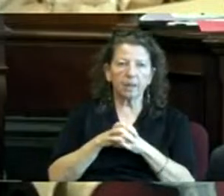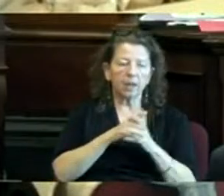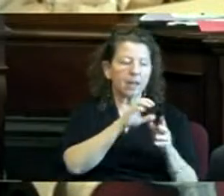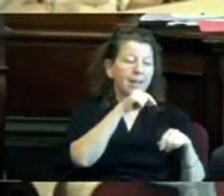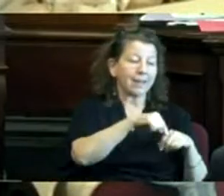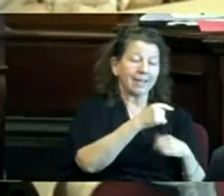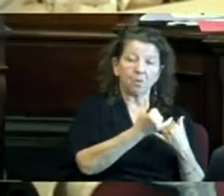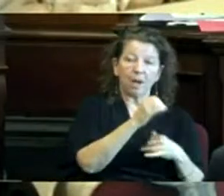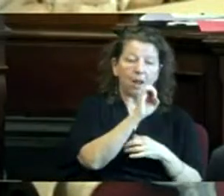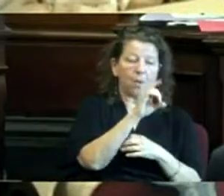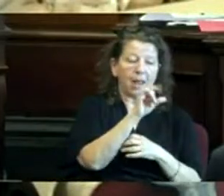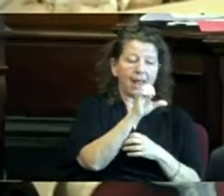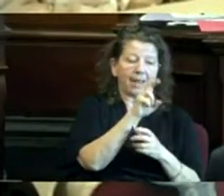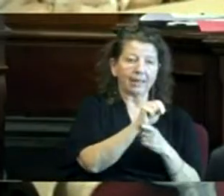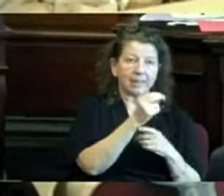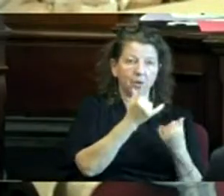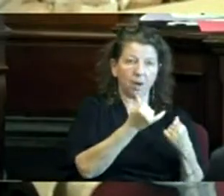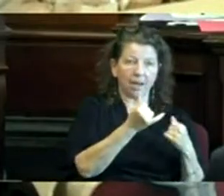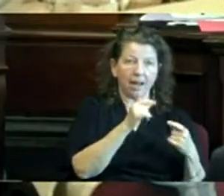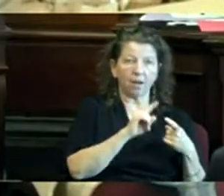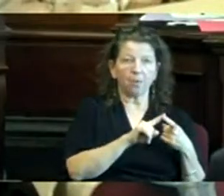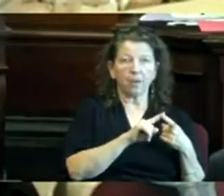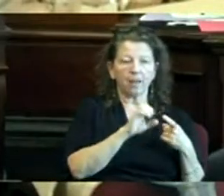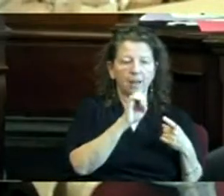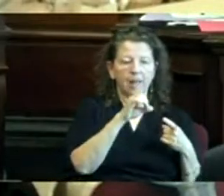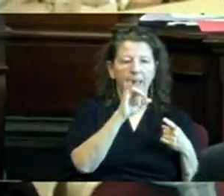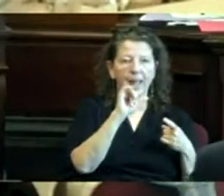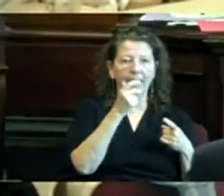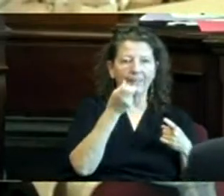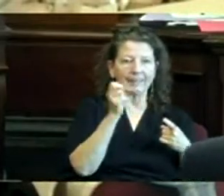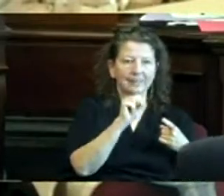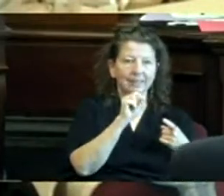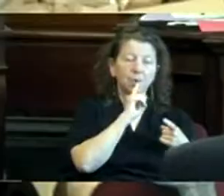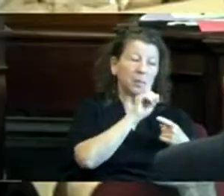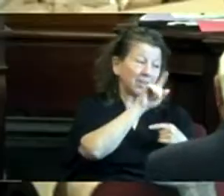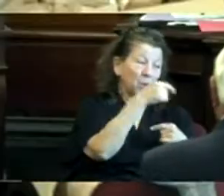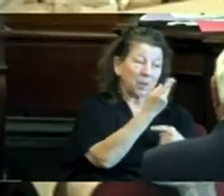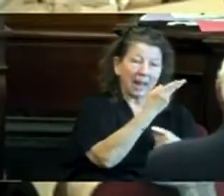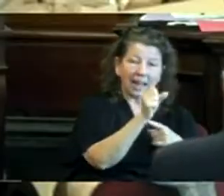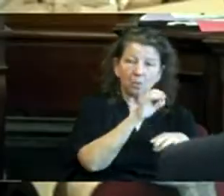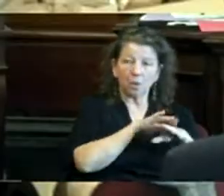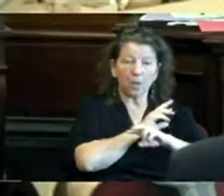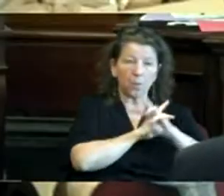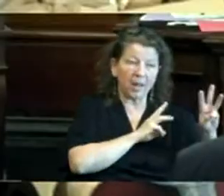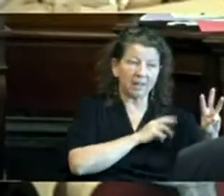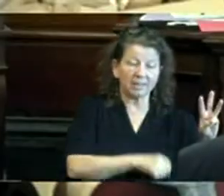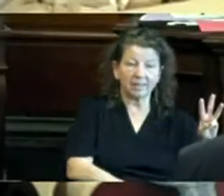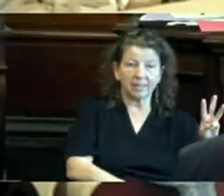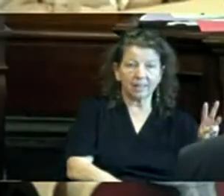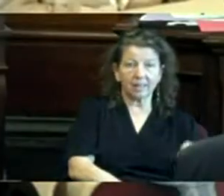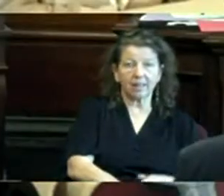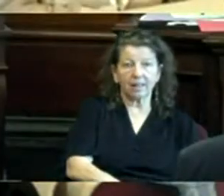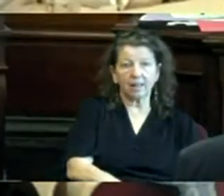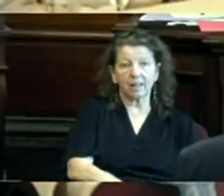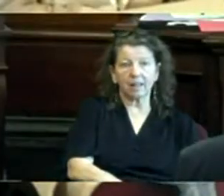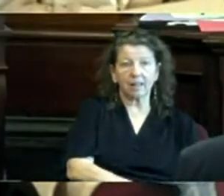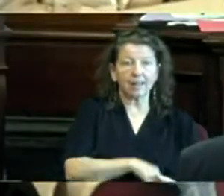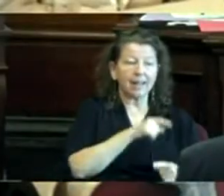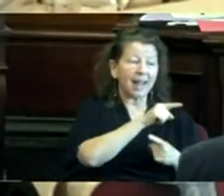One of the other tensions we have, though is that we're doing Edison this time, which is only